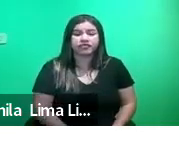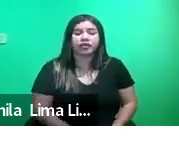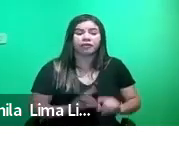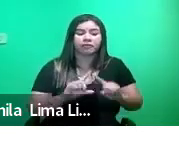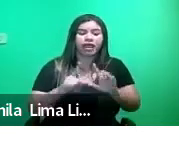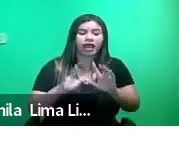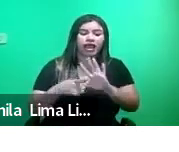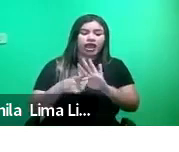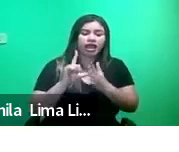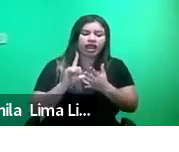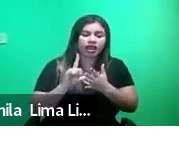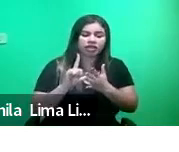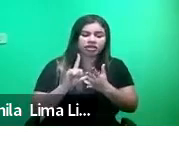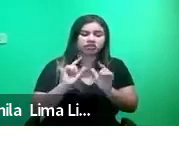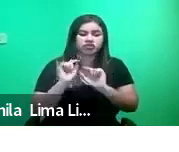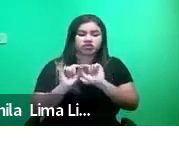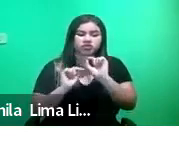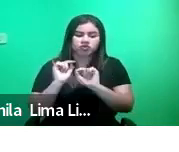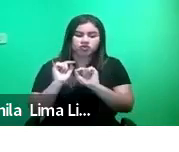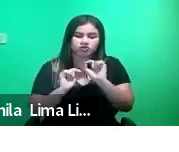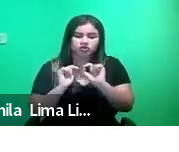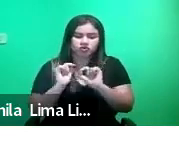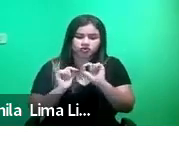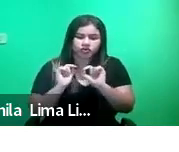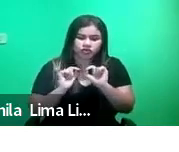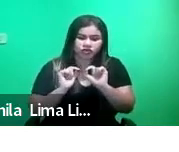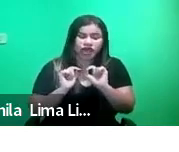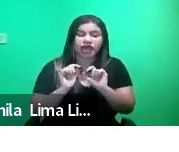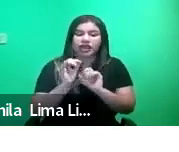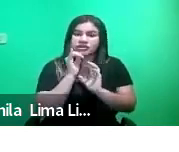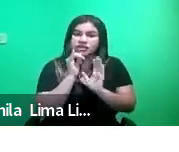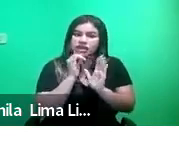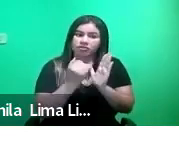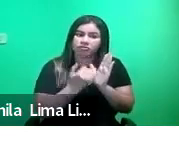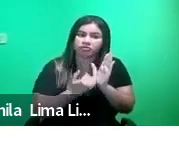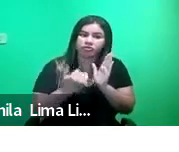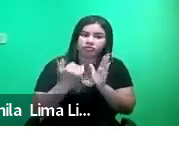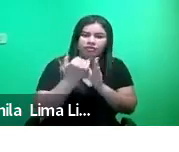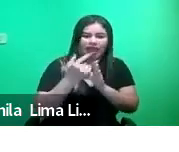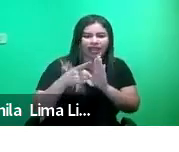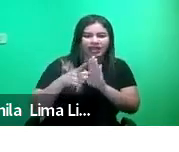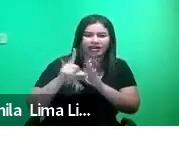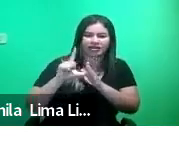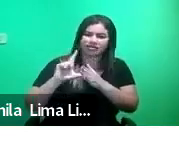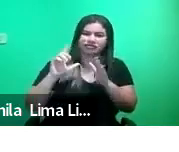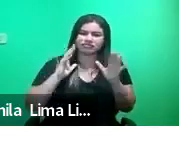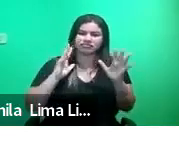ing ing example and and the command example, let me example, let me just how an initial l reflection l reflection on where we are.